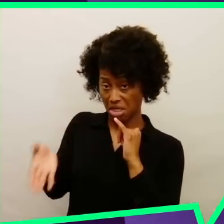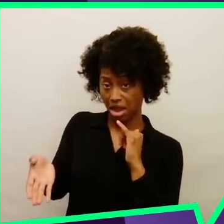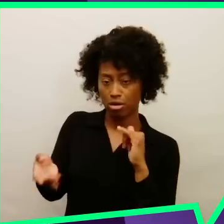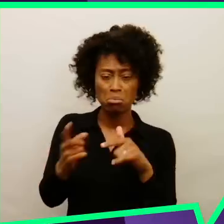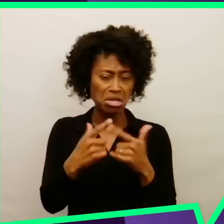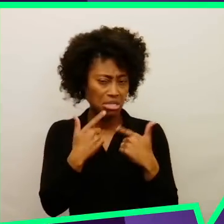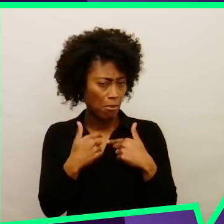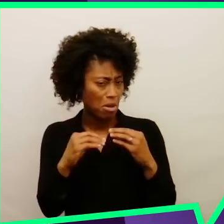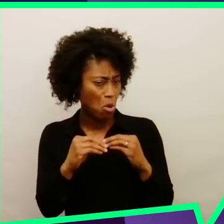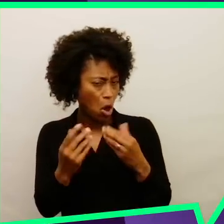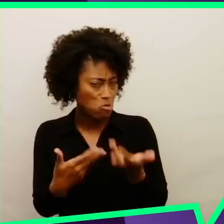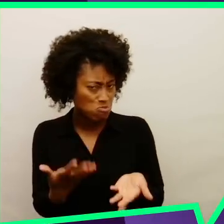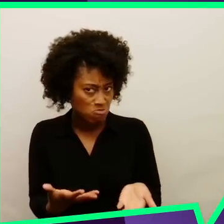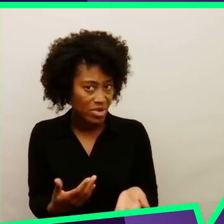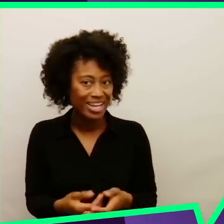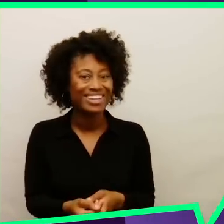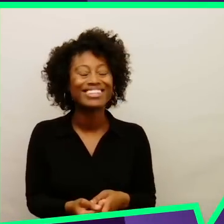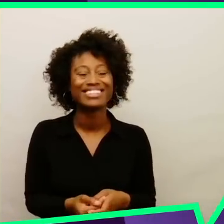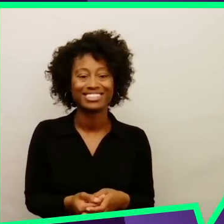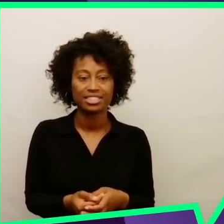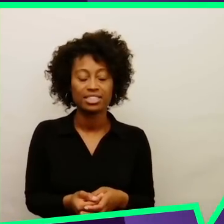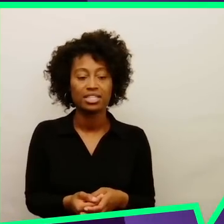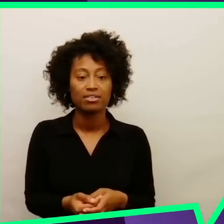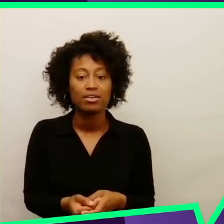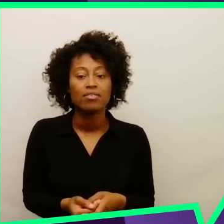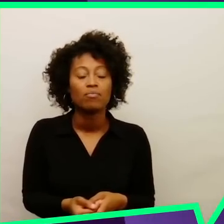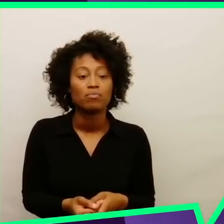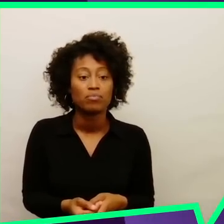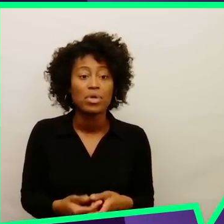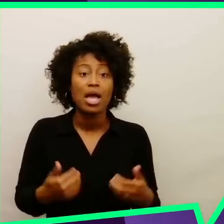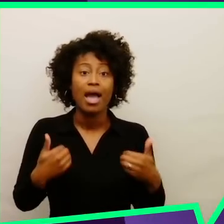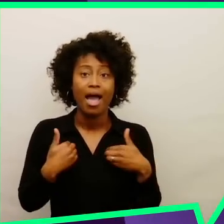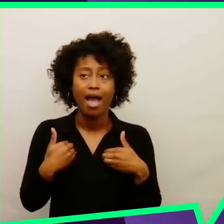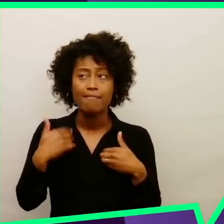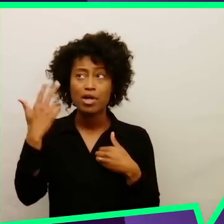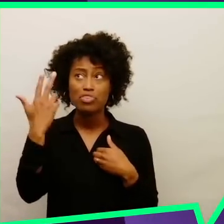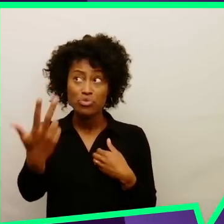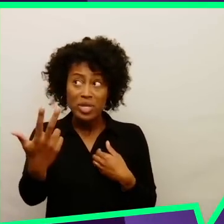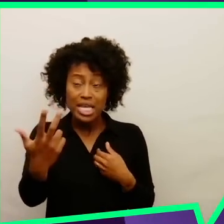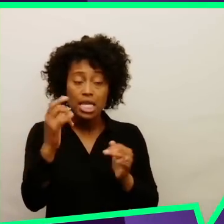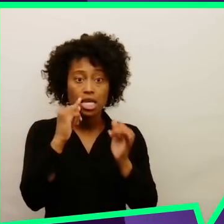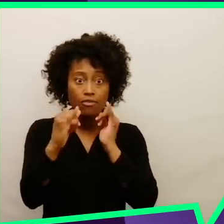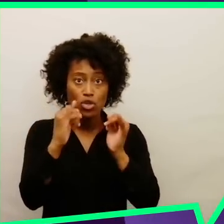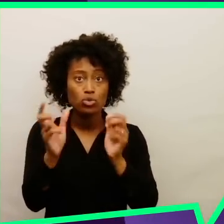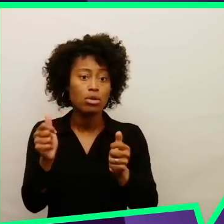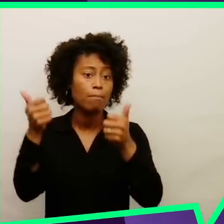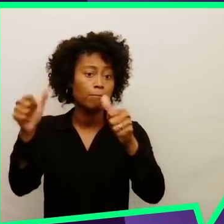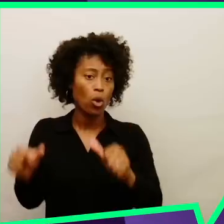you've been able to have. So my YouTube channel has now three interviews right now.